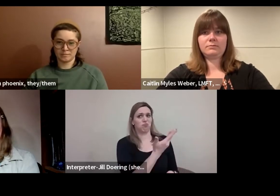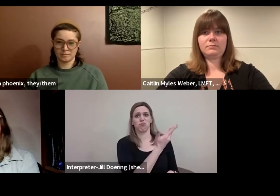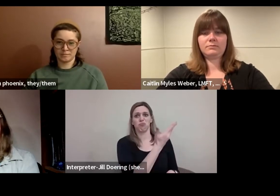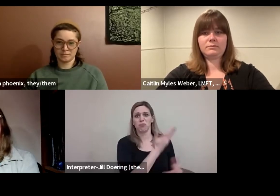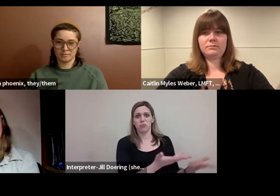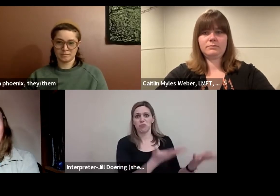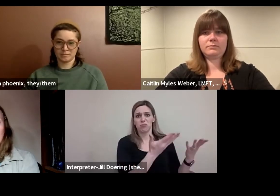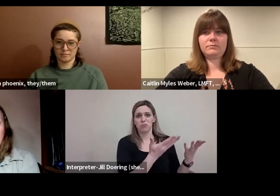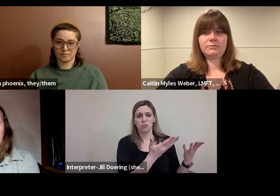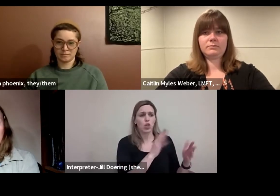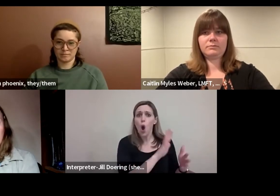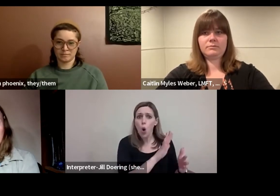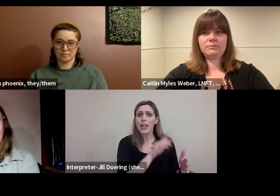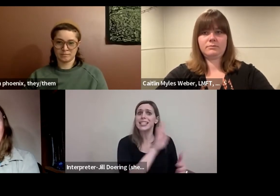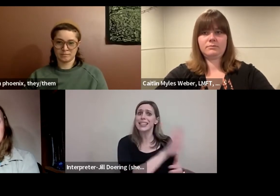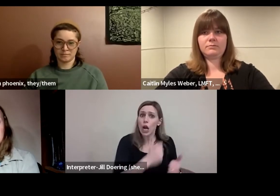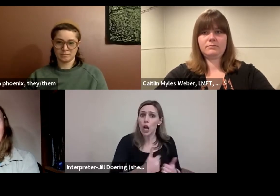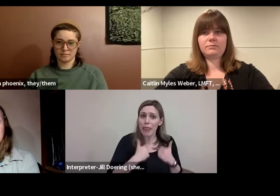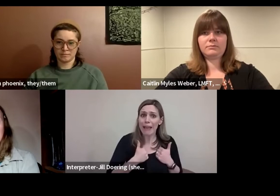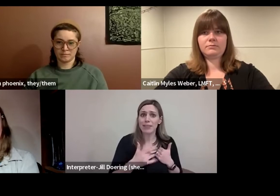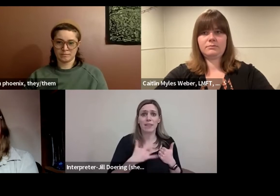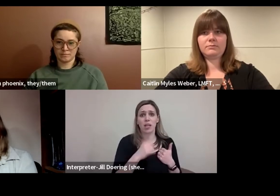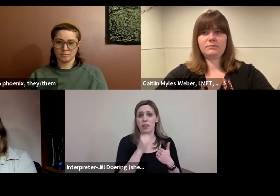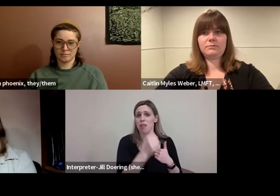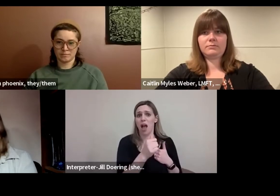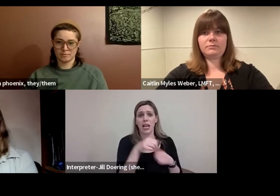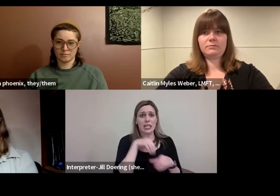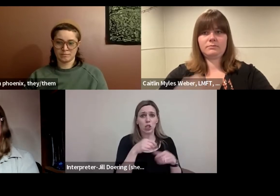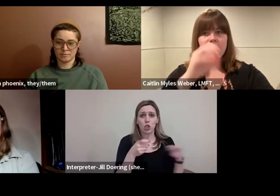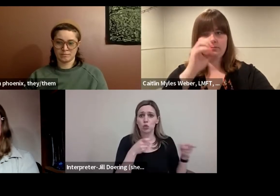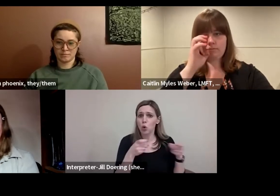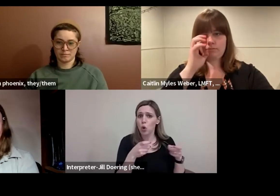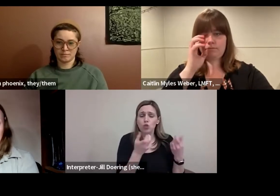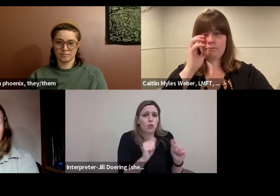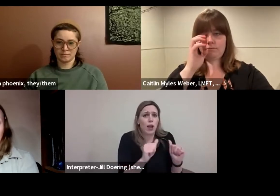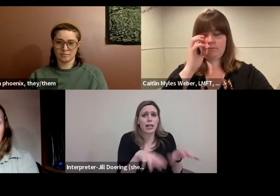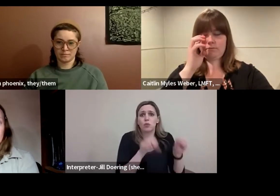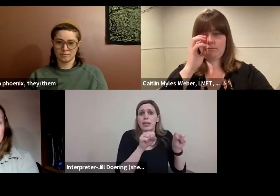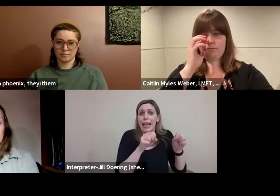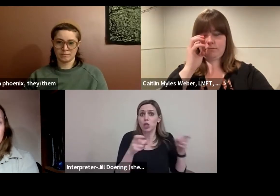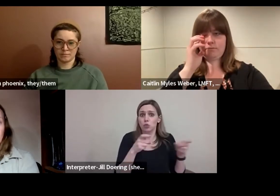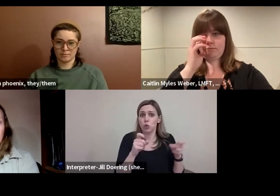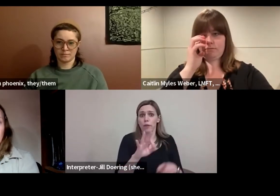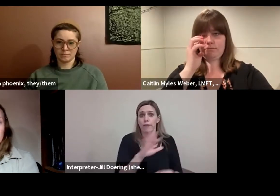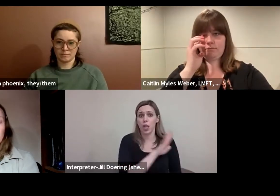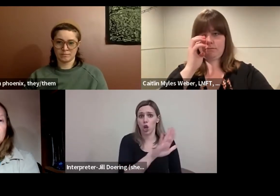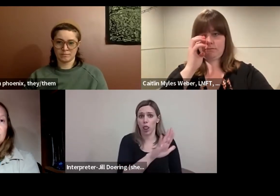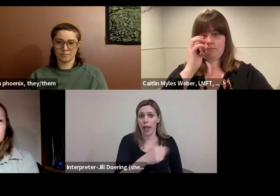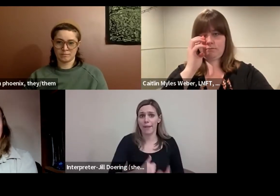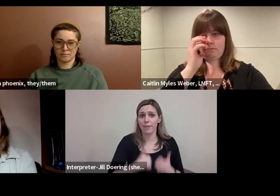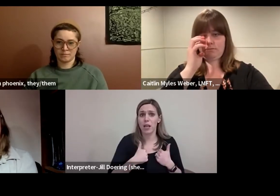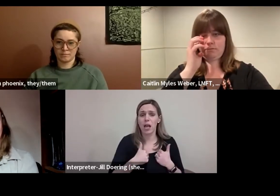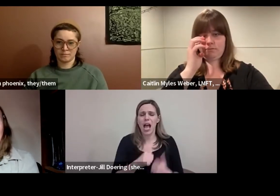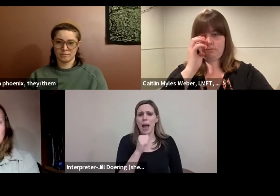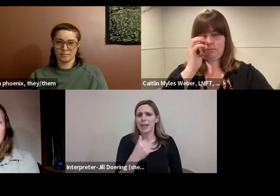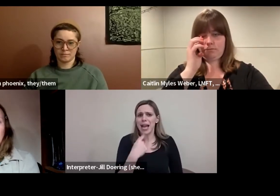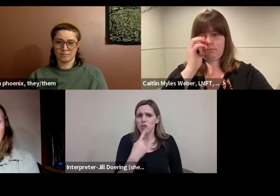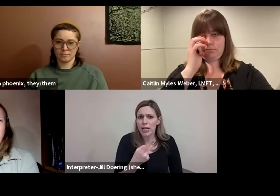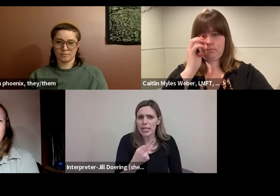is outta control trying to find some semblance of control. I look at it not as telling a person, you're doing something bad, you're doing something wrong.